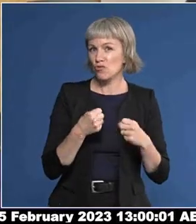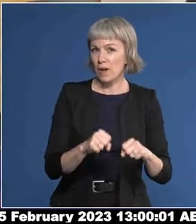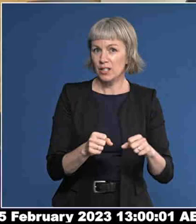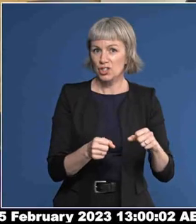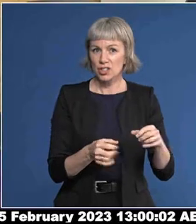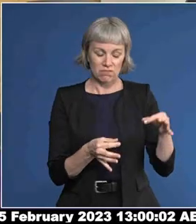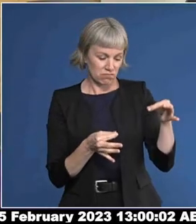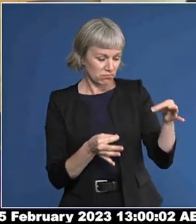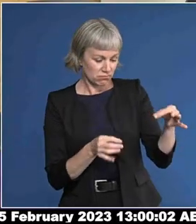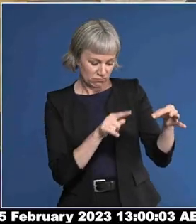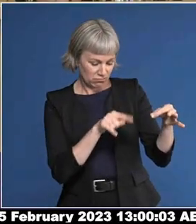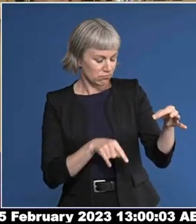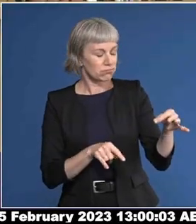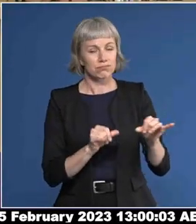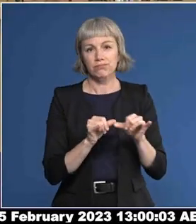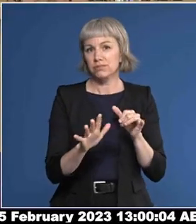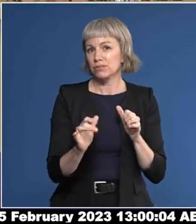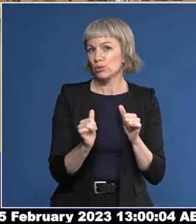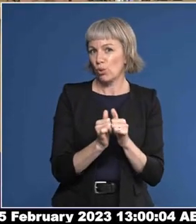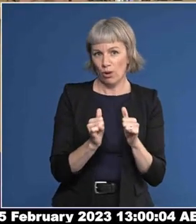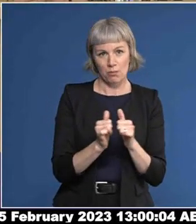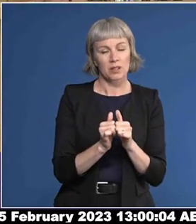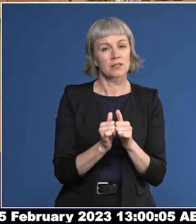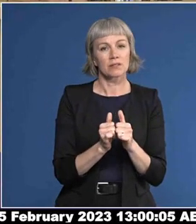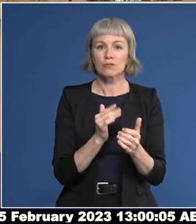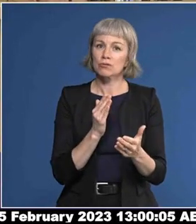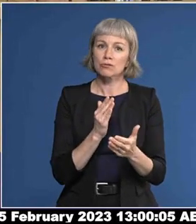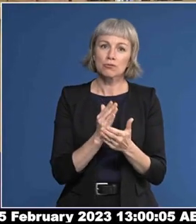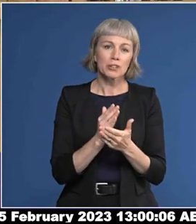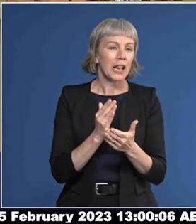which outlines the aspirations of the Australian community and which we absolutely